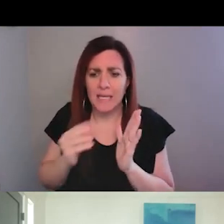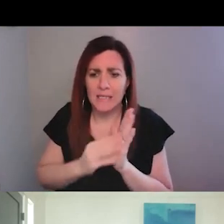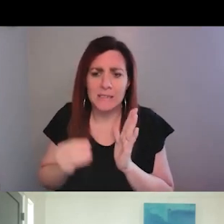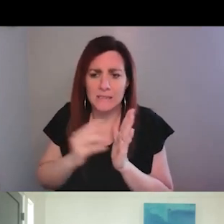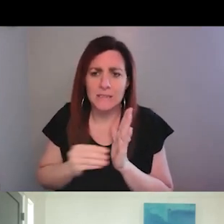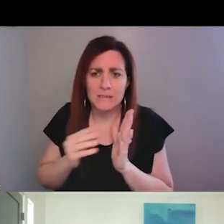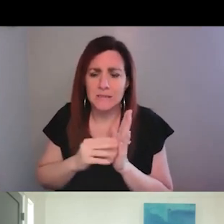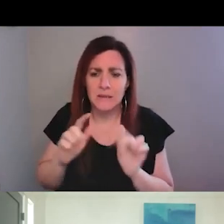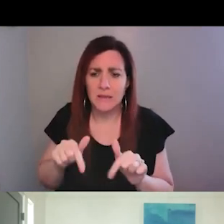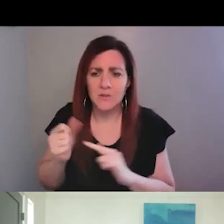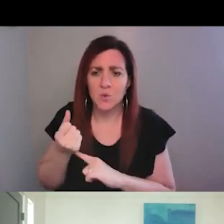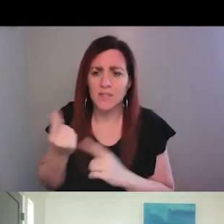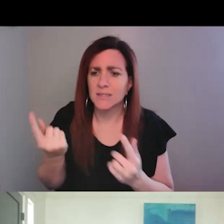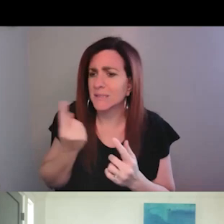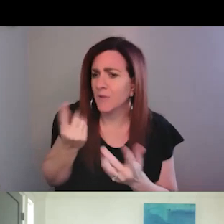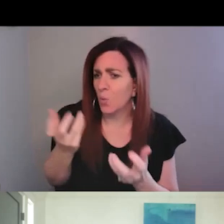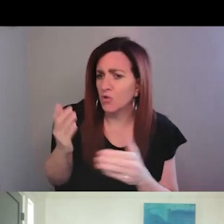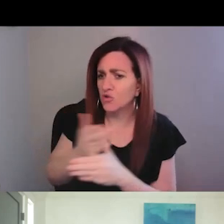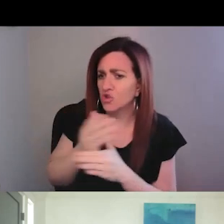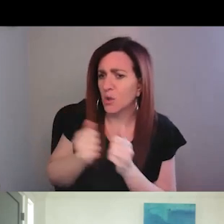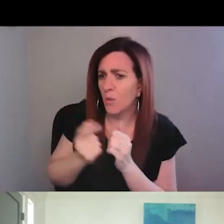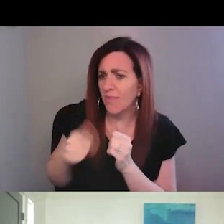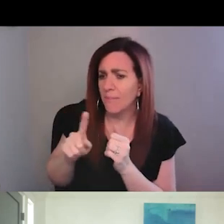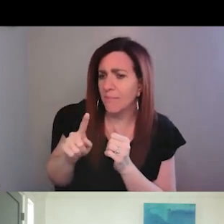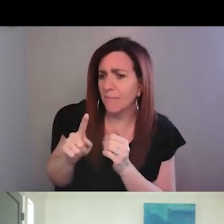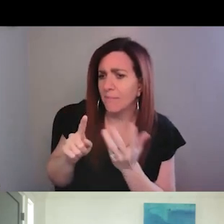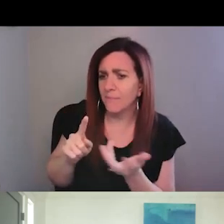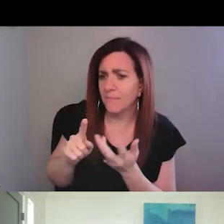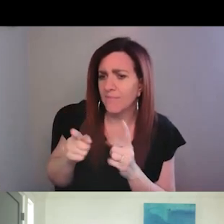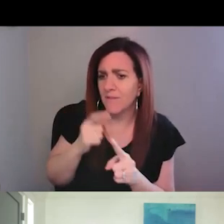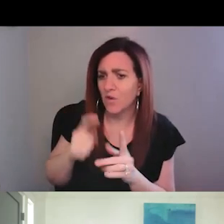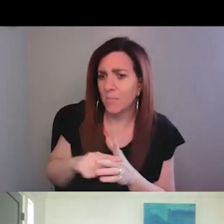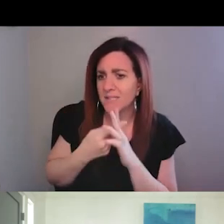WHAT ARE THINGS THAT YOU WANT TO SHARE WITH THEM FROM THE START OF THE PROCESS?